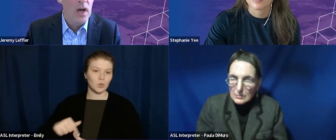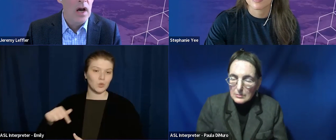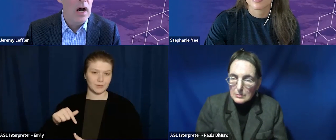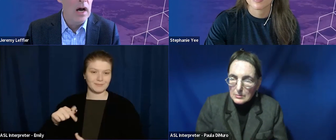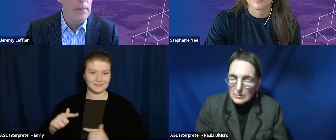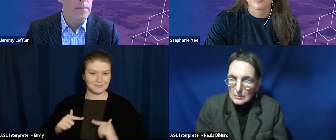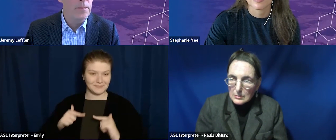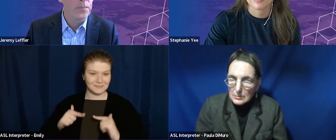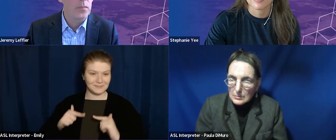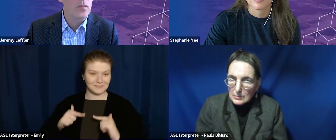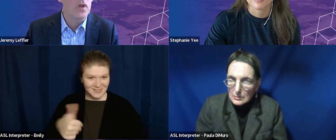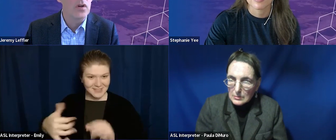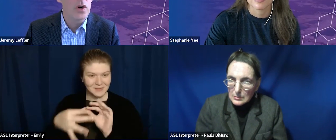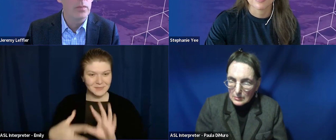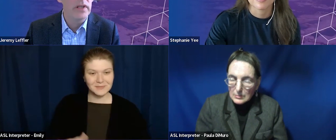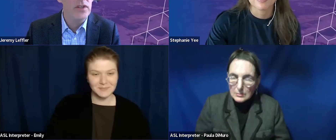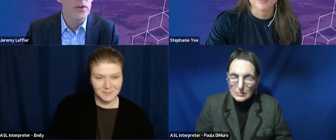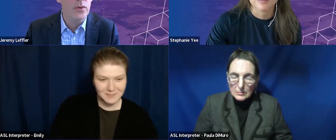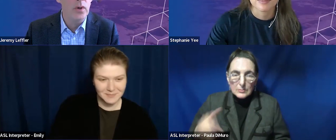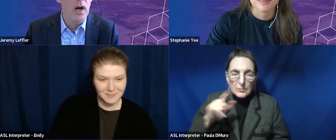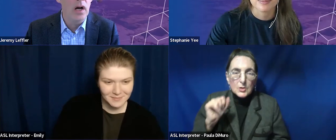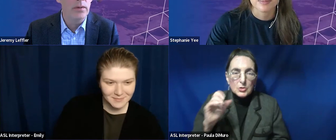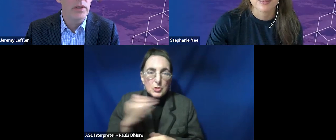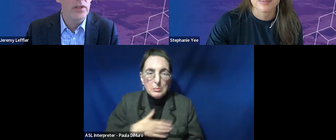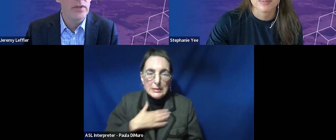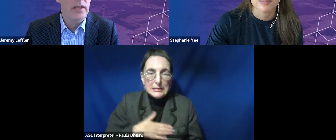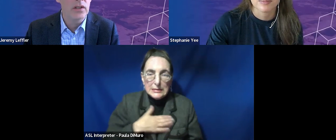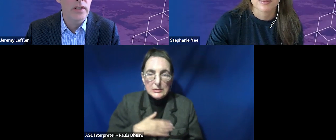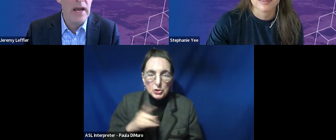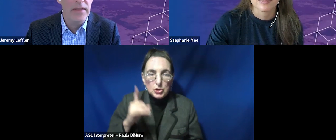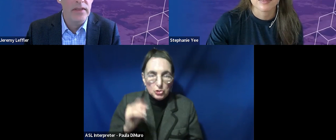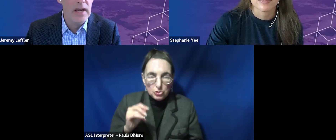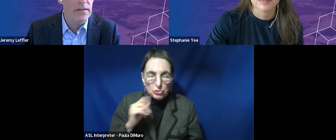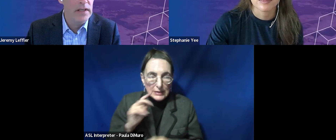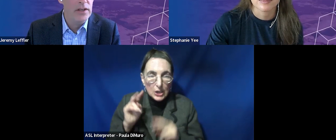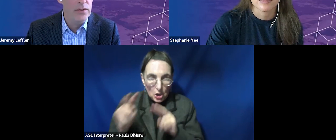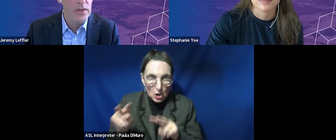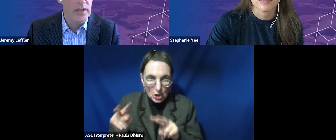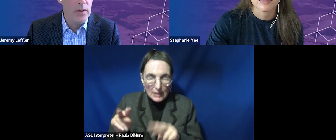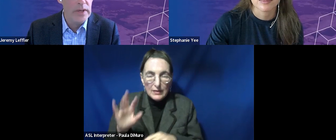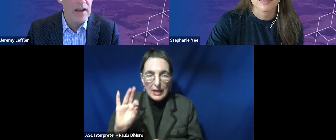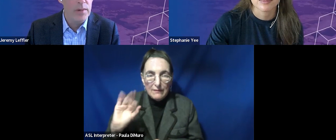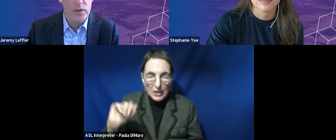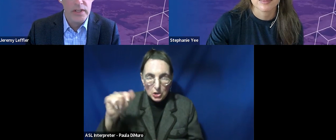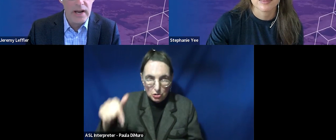So please do take a look at the FAQs that we have posted